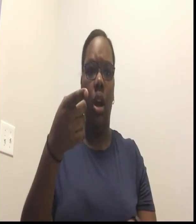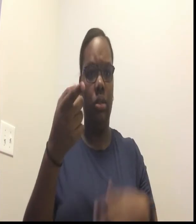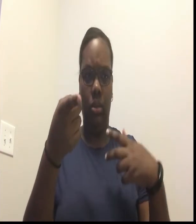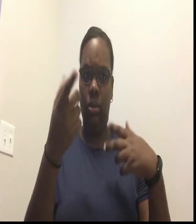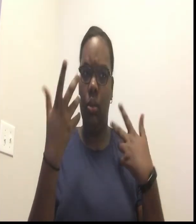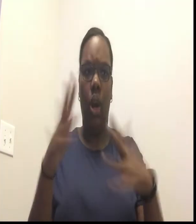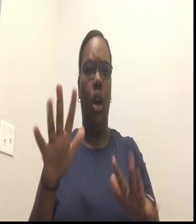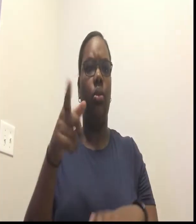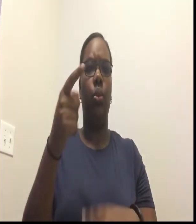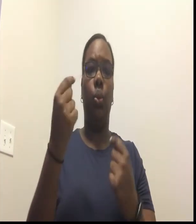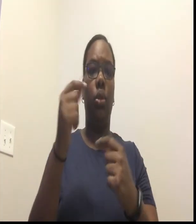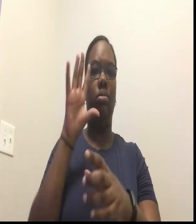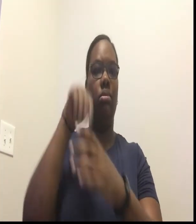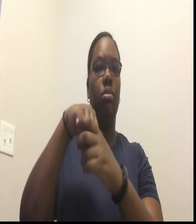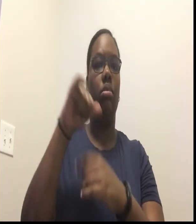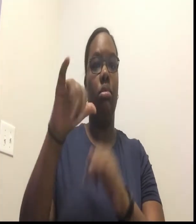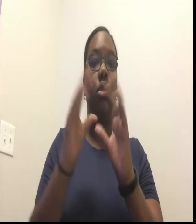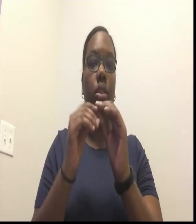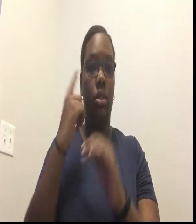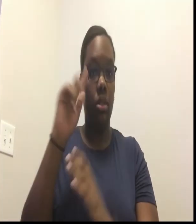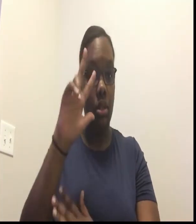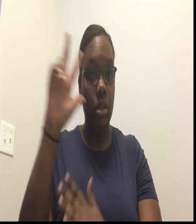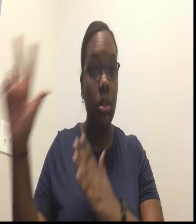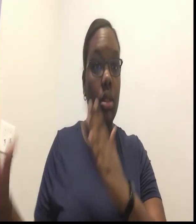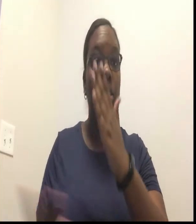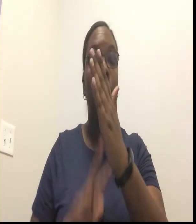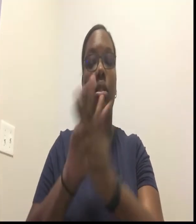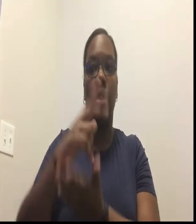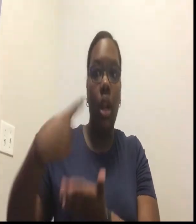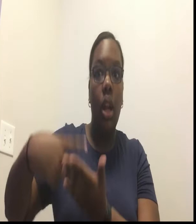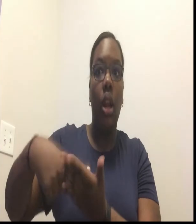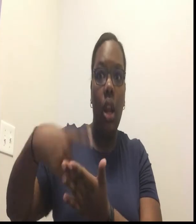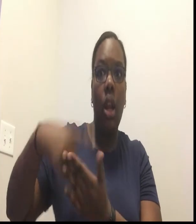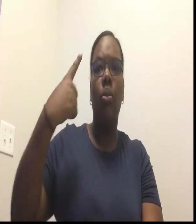one particular item so you would limit the time for the debate and a lot of